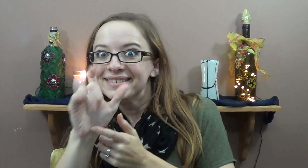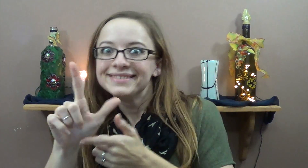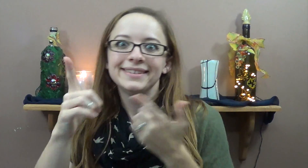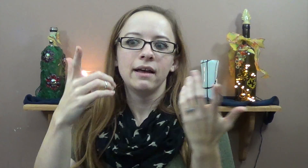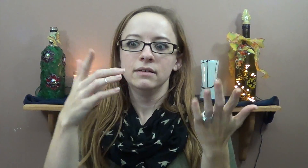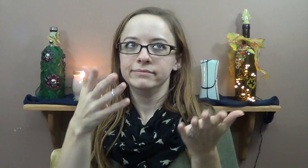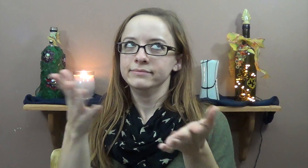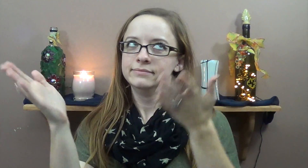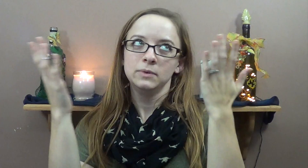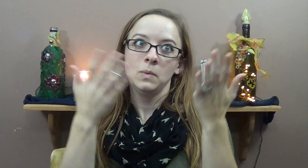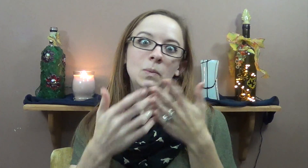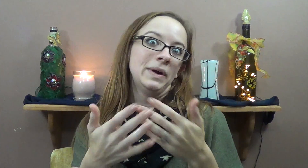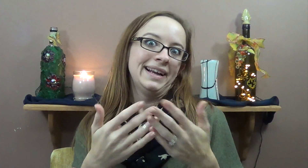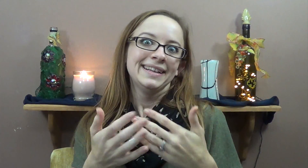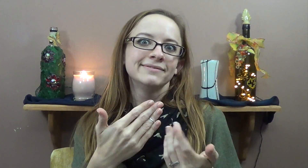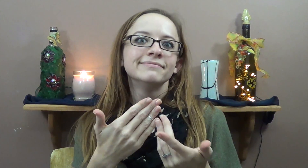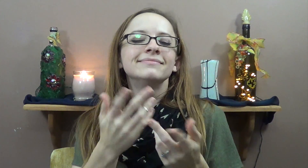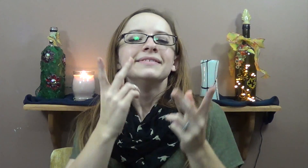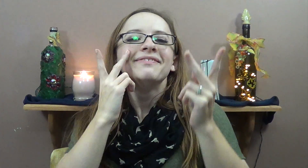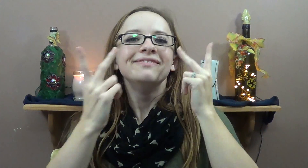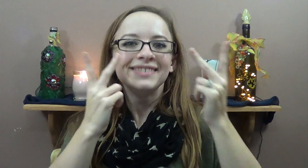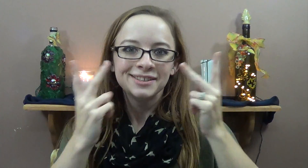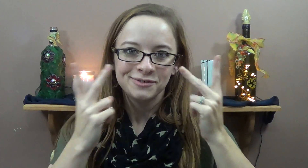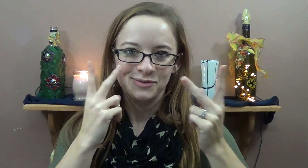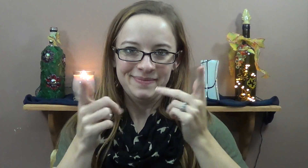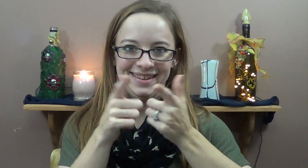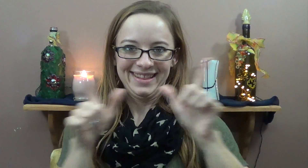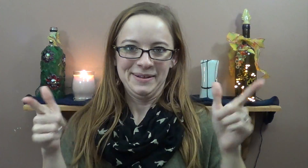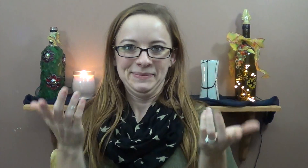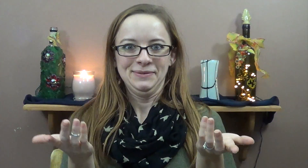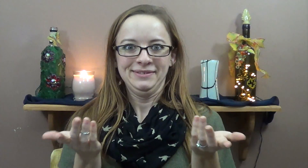emphasize that ASL is a visual language. ASL, BSL, whatever sign language it